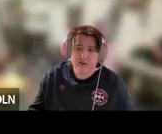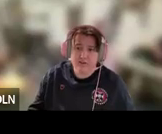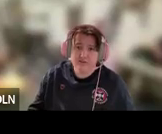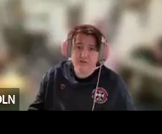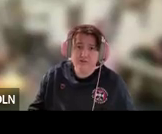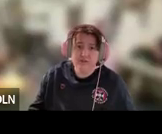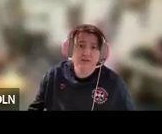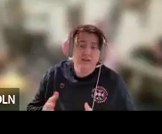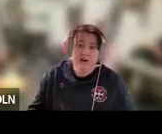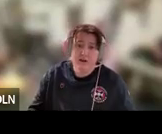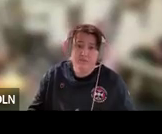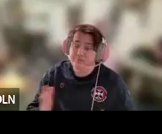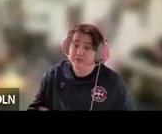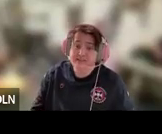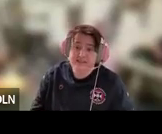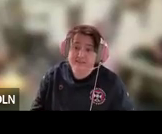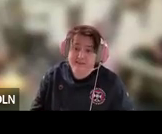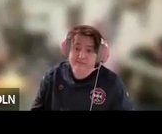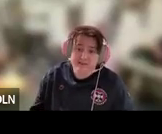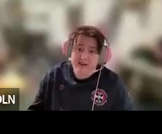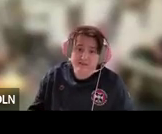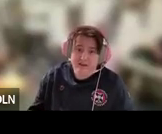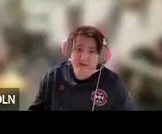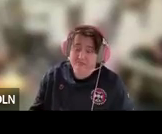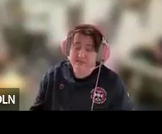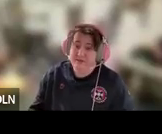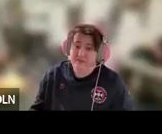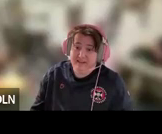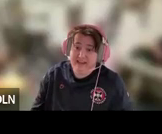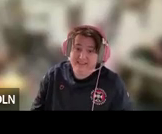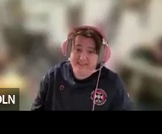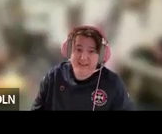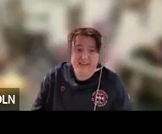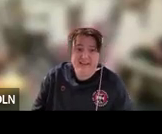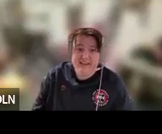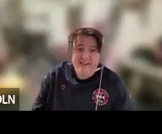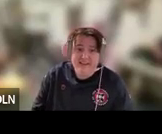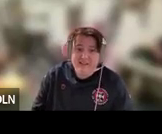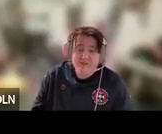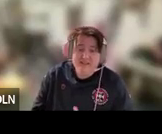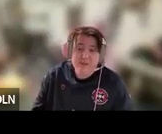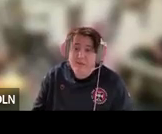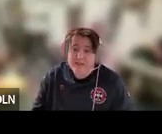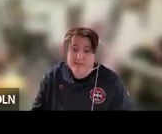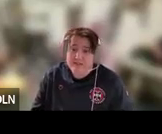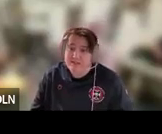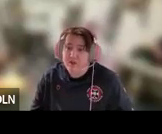talking on the phone please send them an email. I've found them to be fantastic. The next one is an ombudsman.